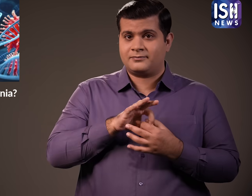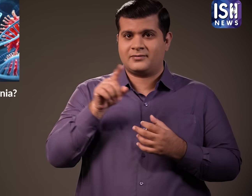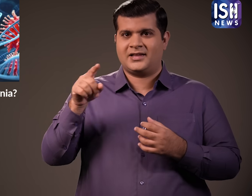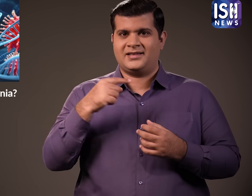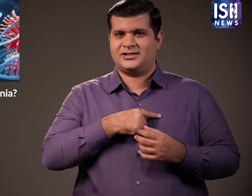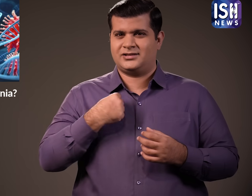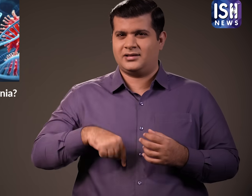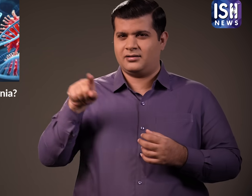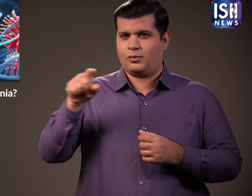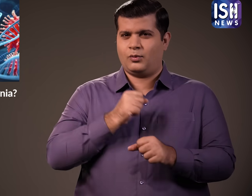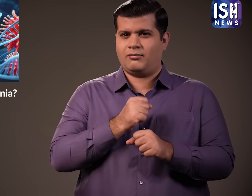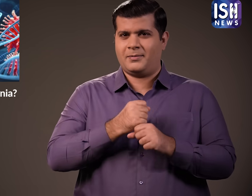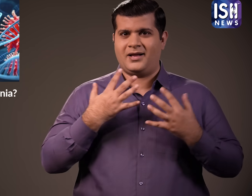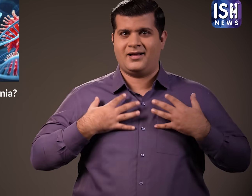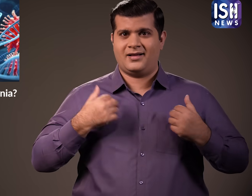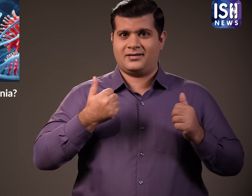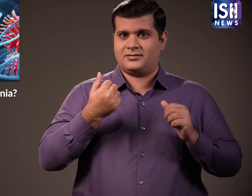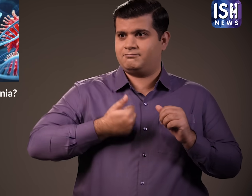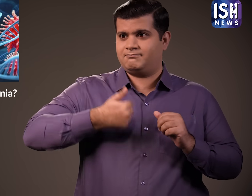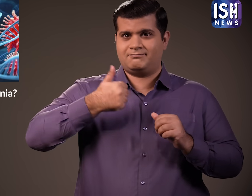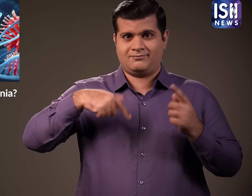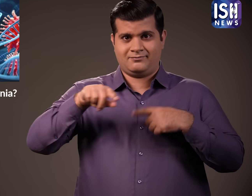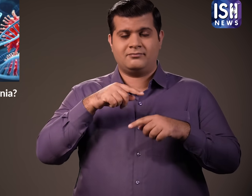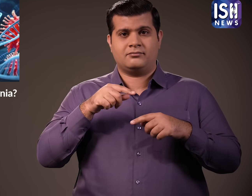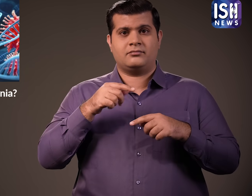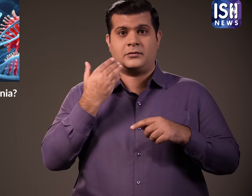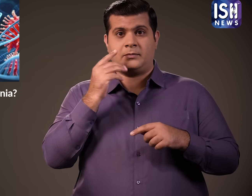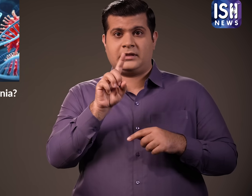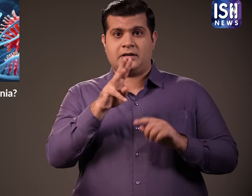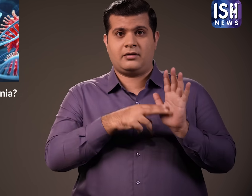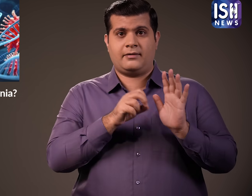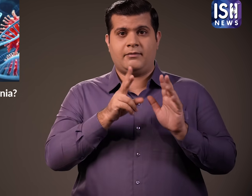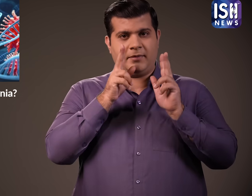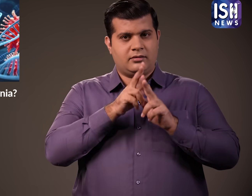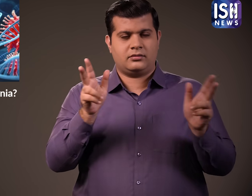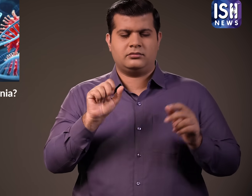China’s National Health Commission addressed local media on 13th November 2023